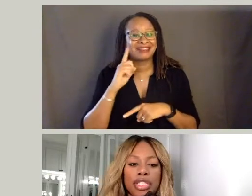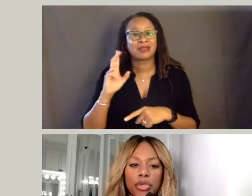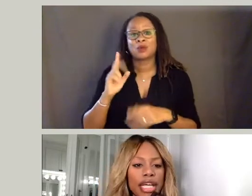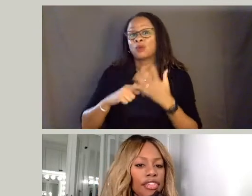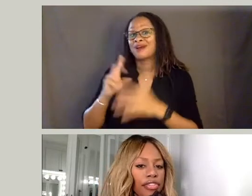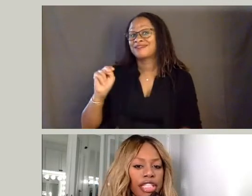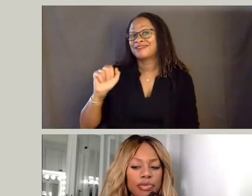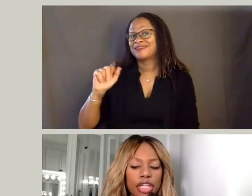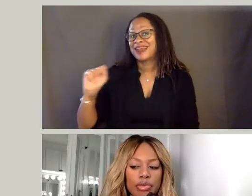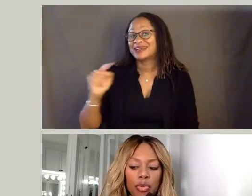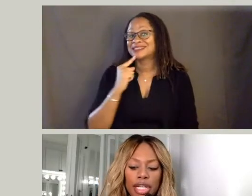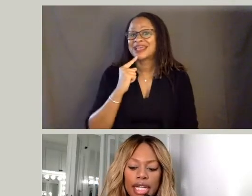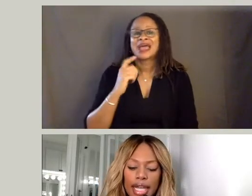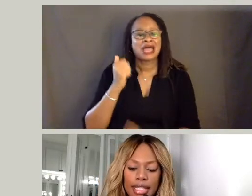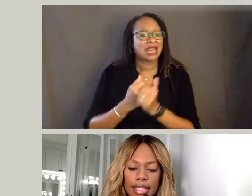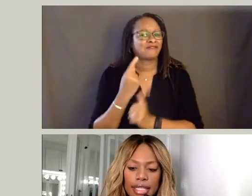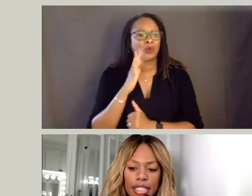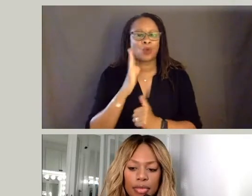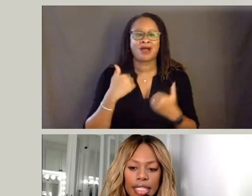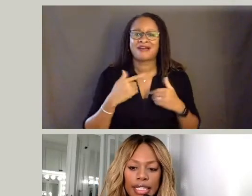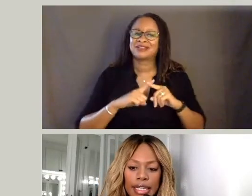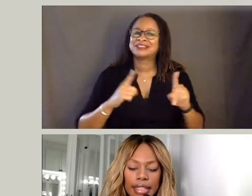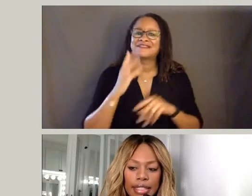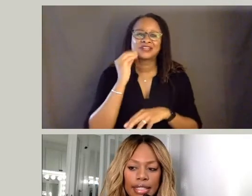and everyone's going to have a different experience, but what Nat said at the beginning